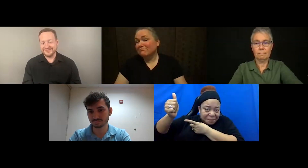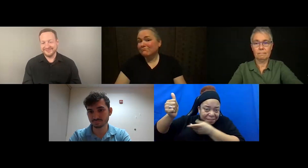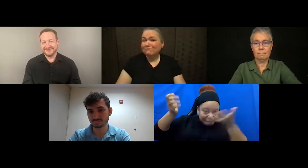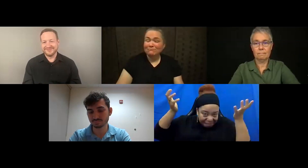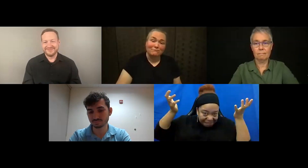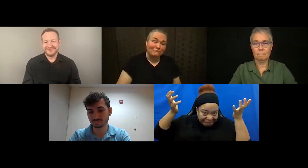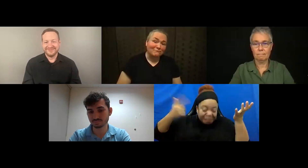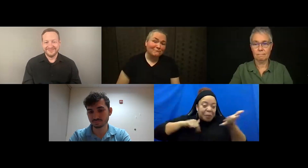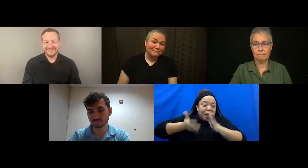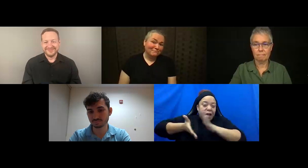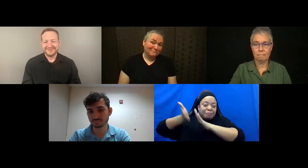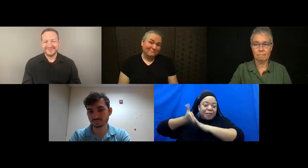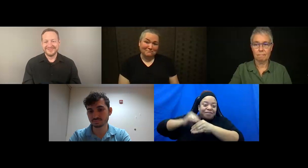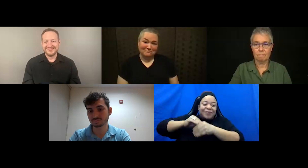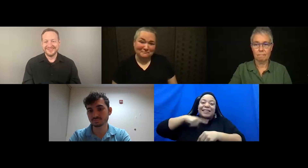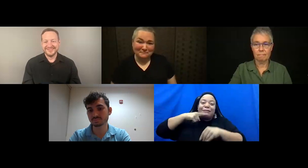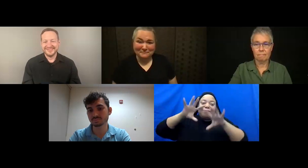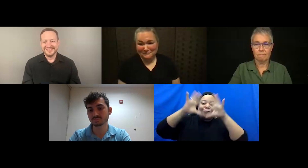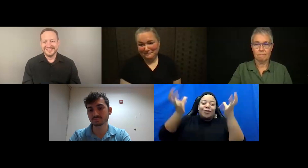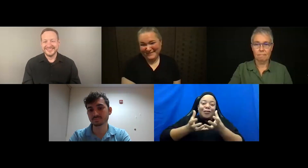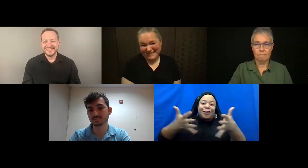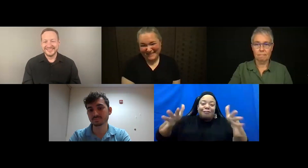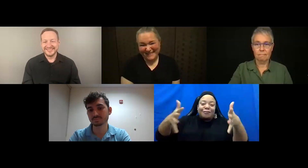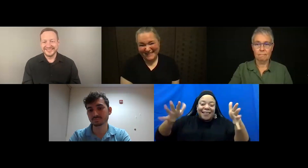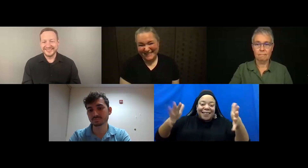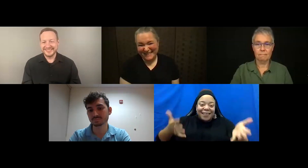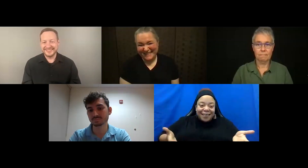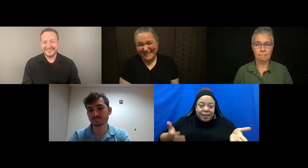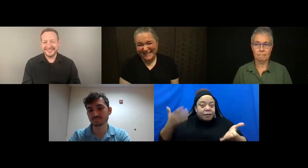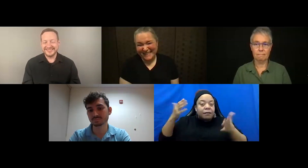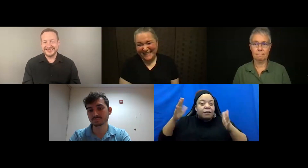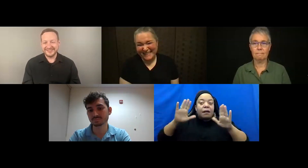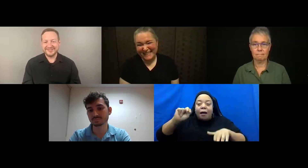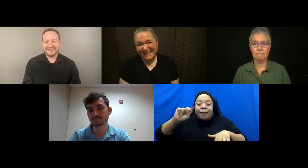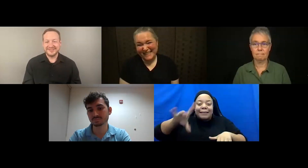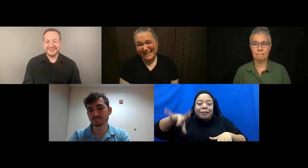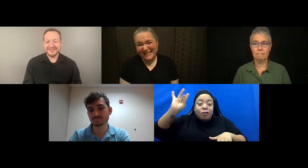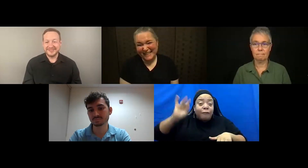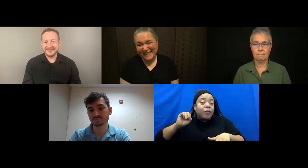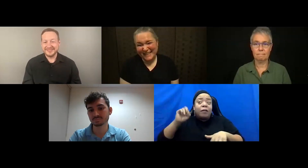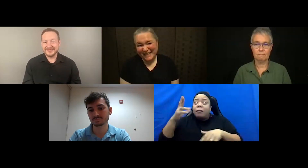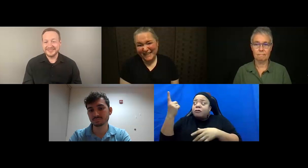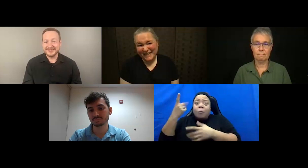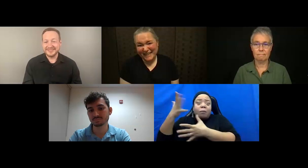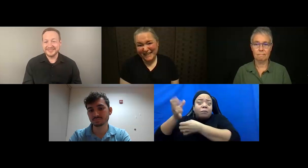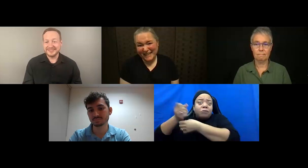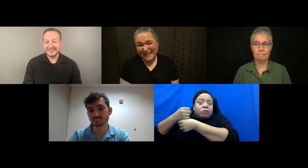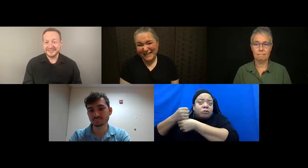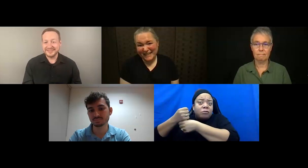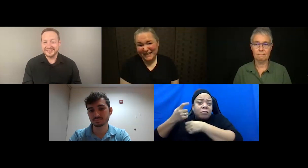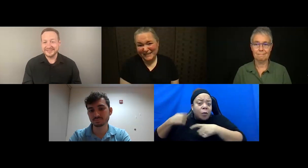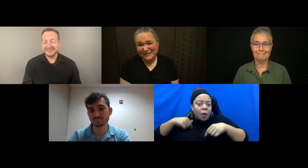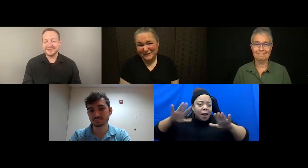and the h/Hearing world doesn't know it! We're already functioning in a h/Hearing world.